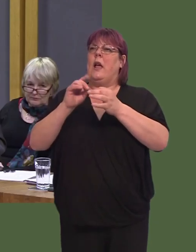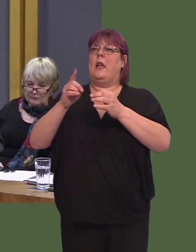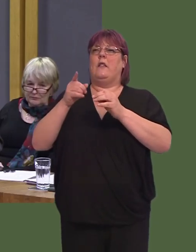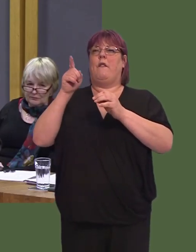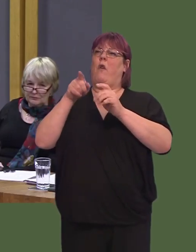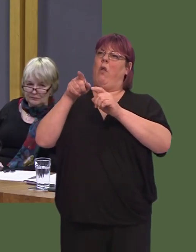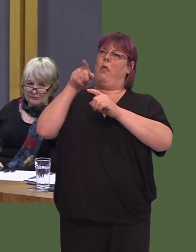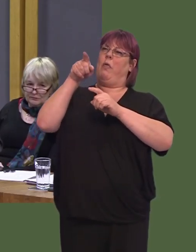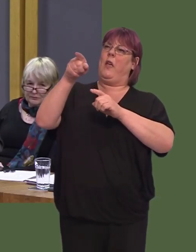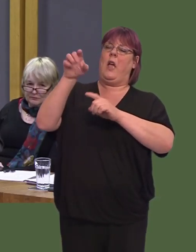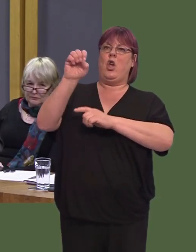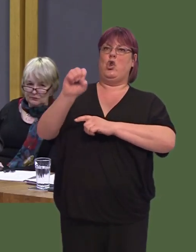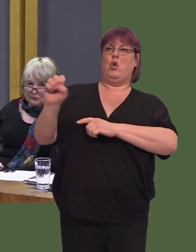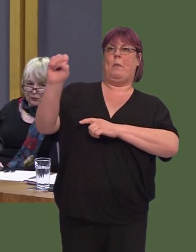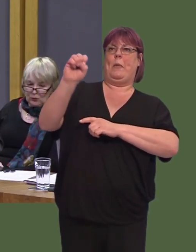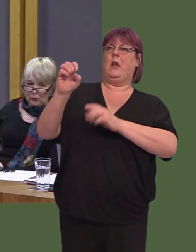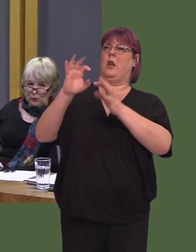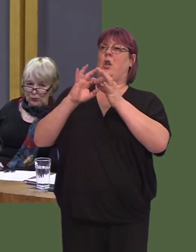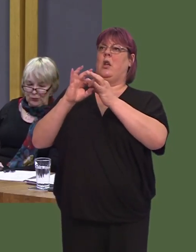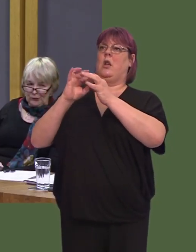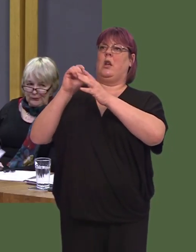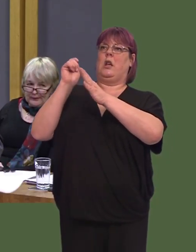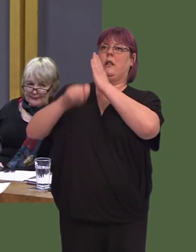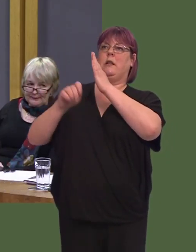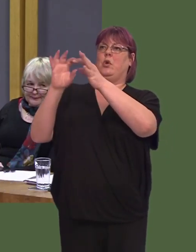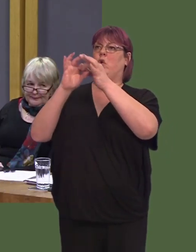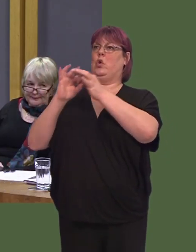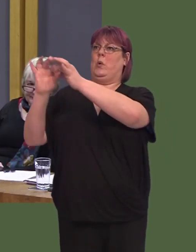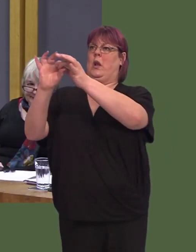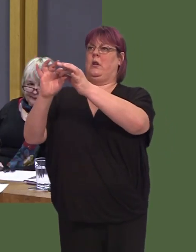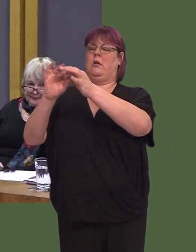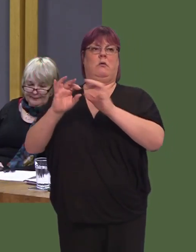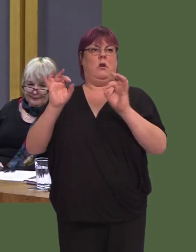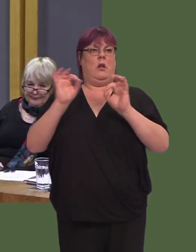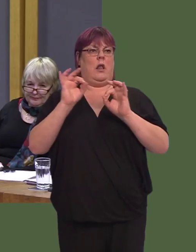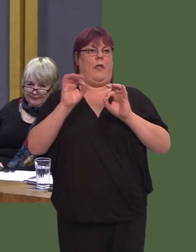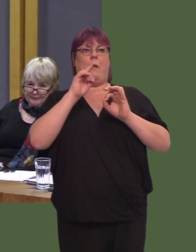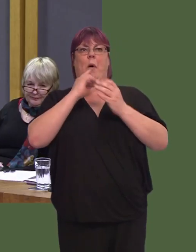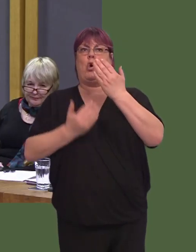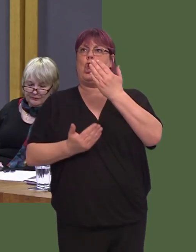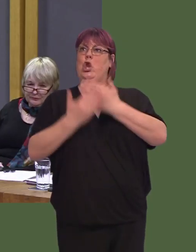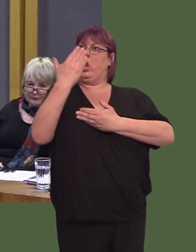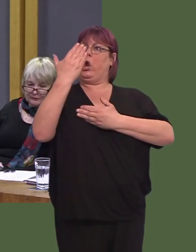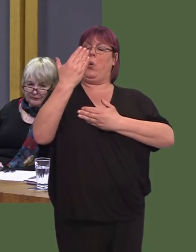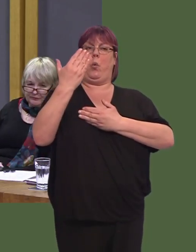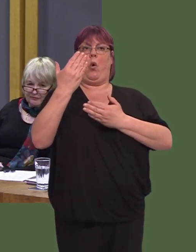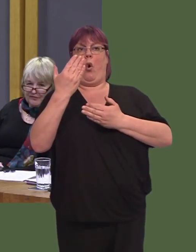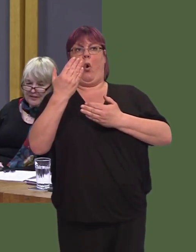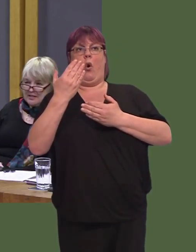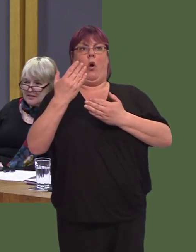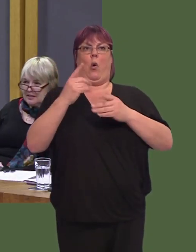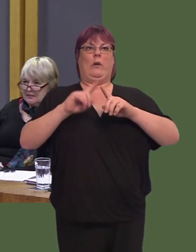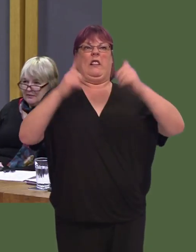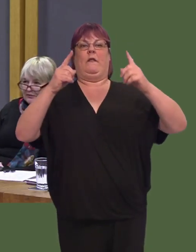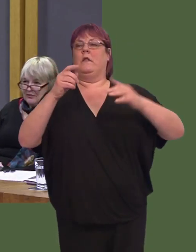existing customs union. There's not a single reference to a new, as yet non-existent type of customs union.